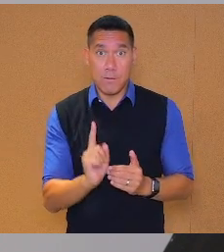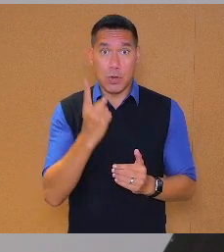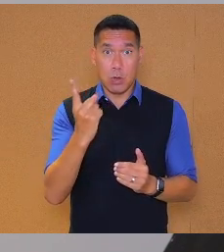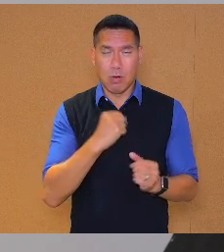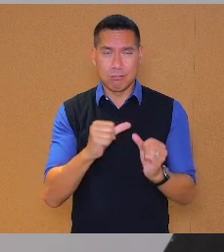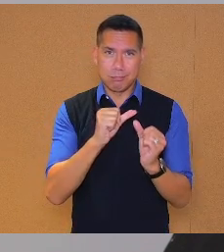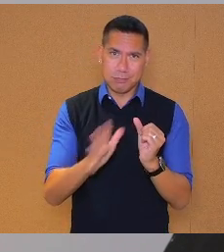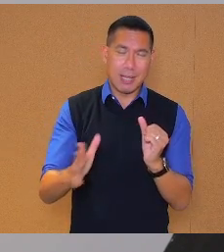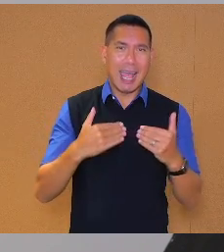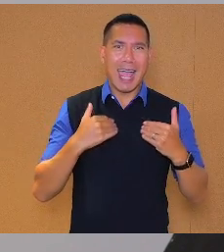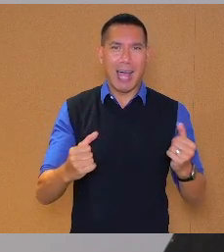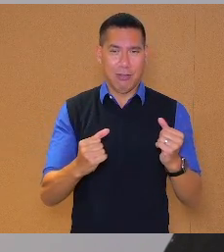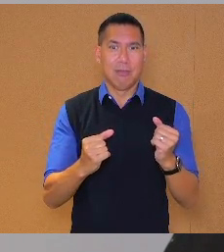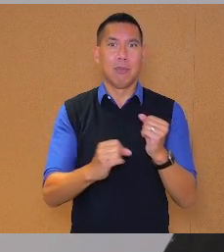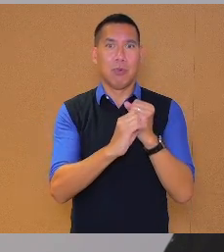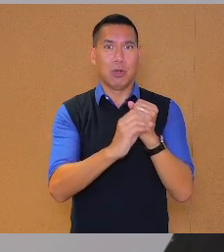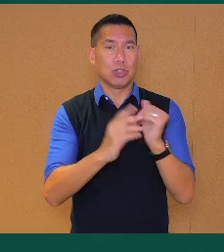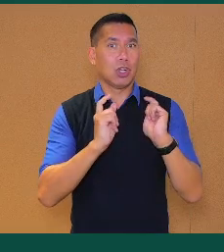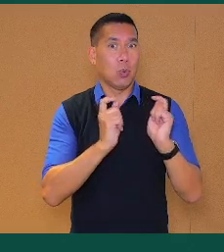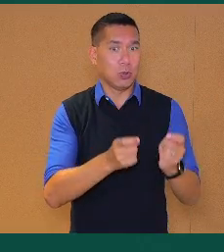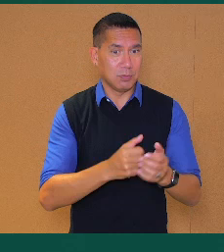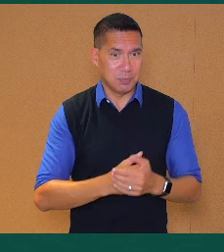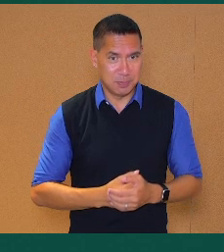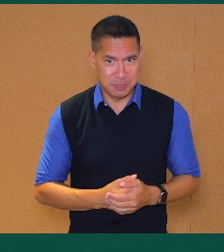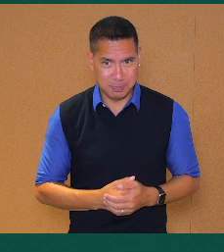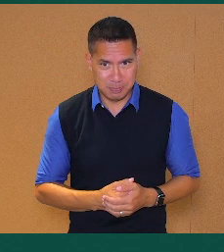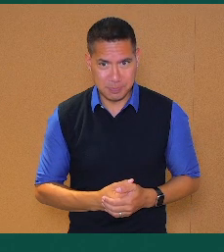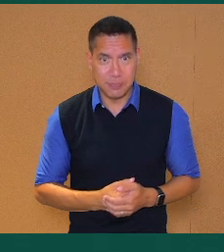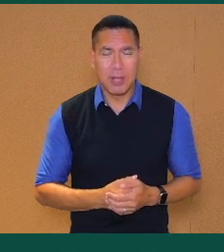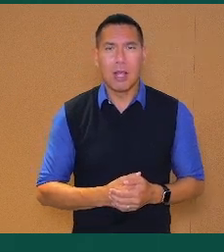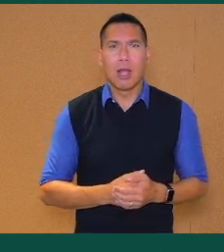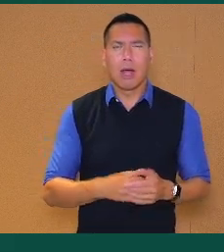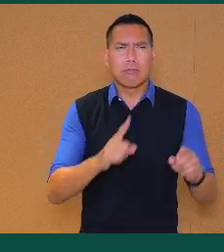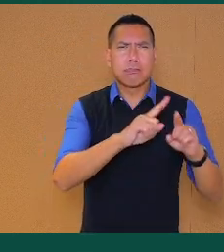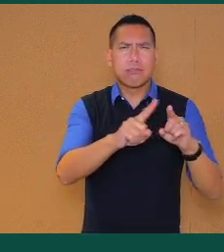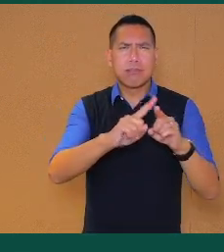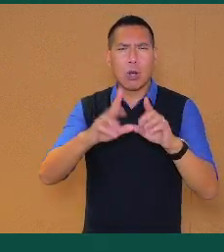First up is the Outstanding Health Promotion Award.